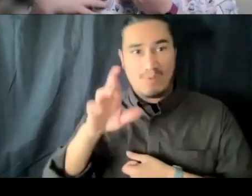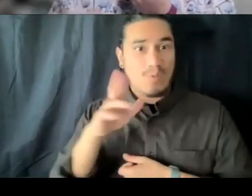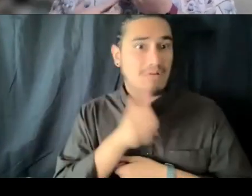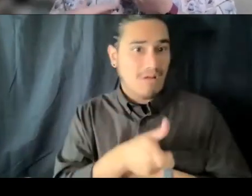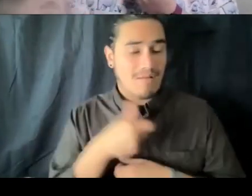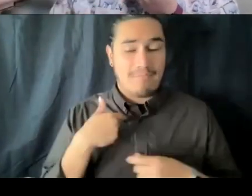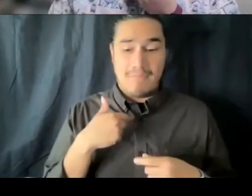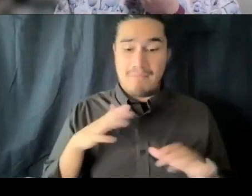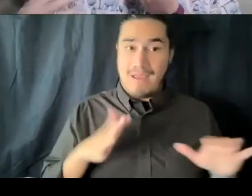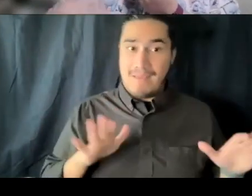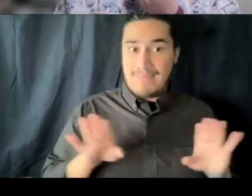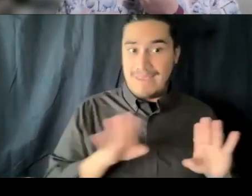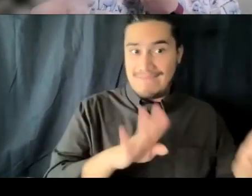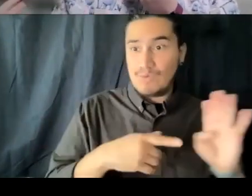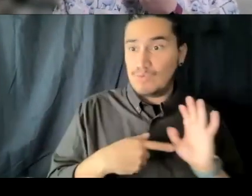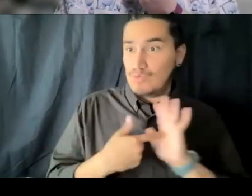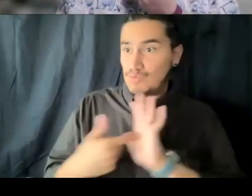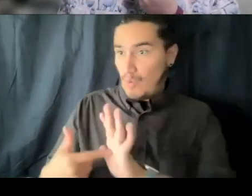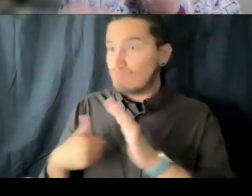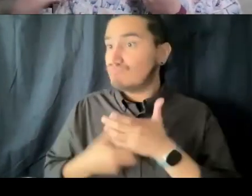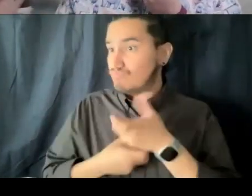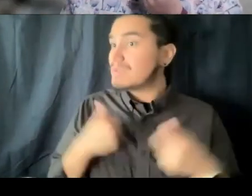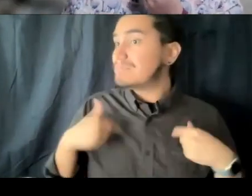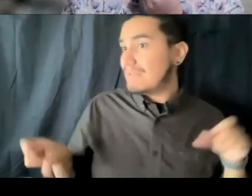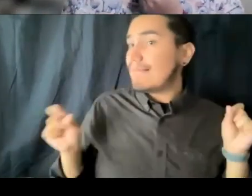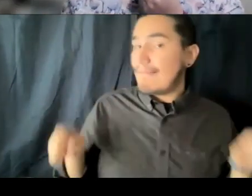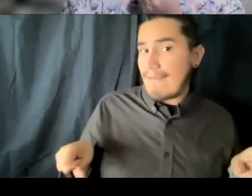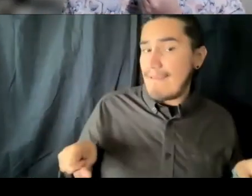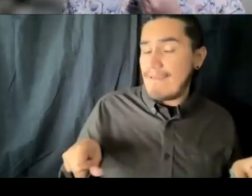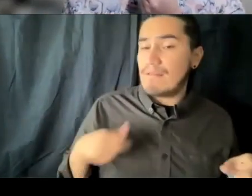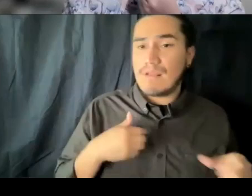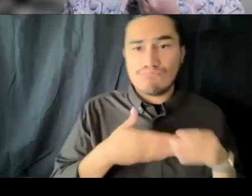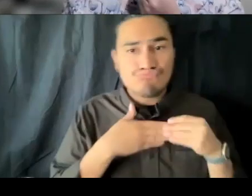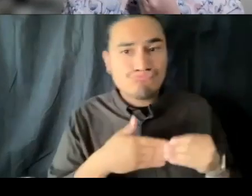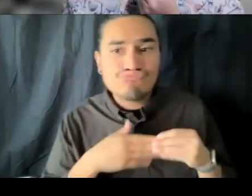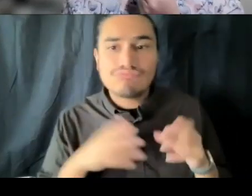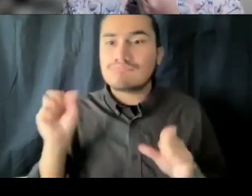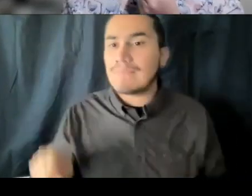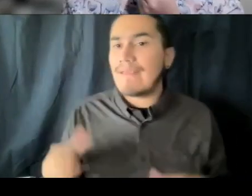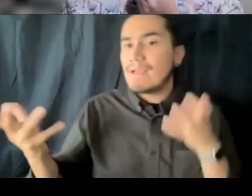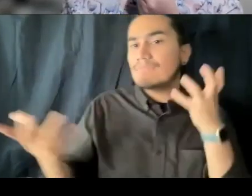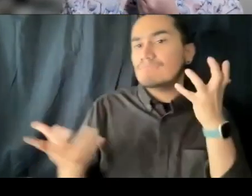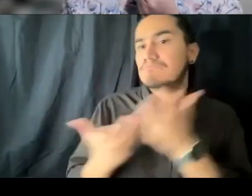but I can control my behavior to be flexible and to work on how I can show I'm trustworthy though.